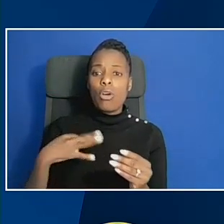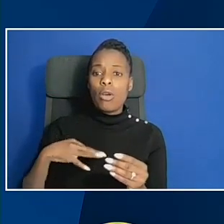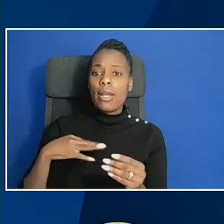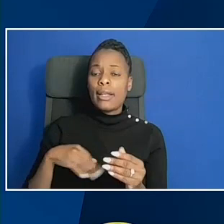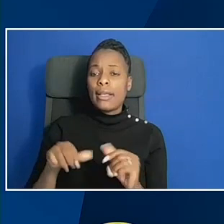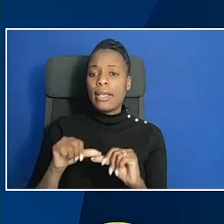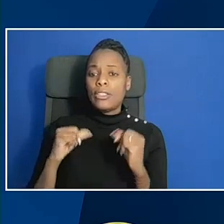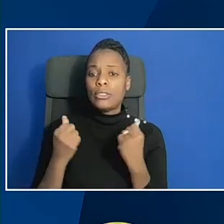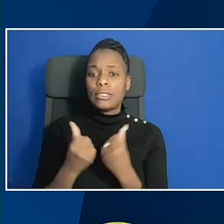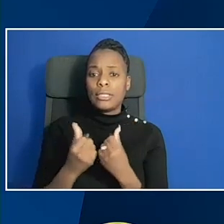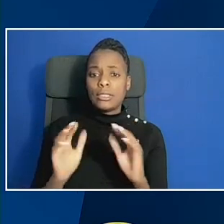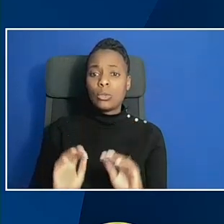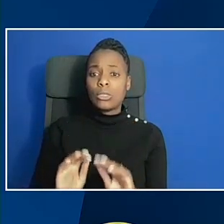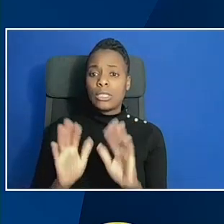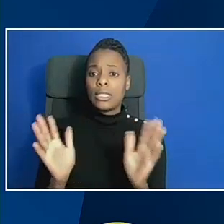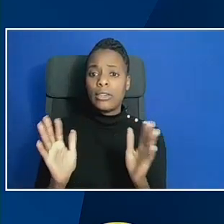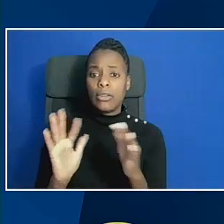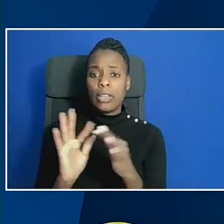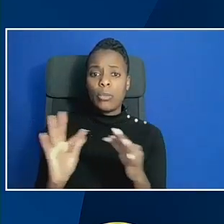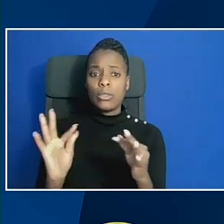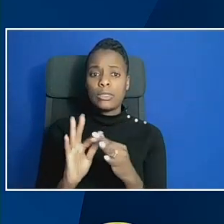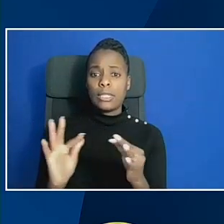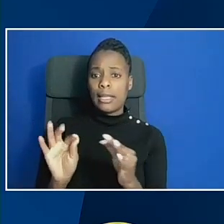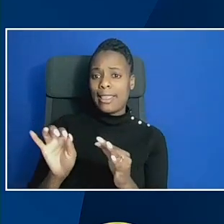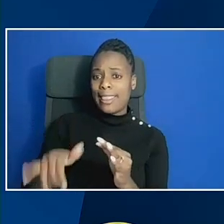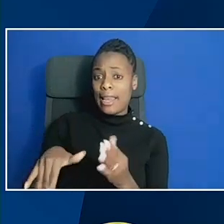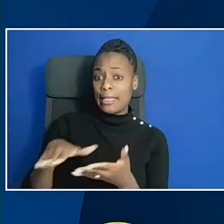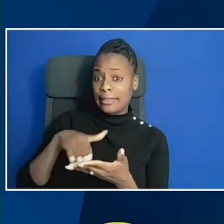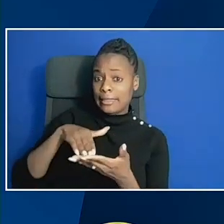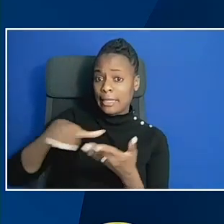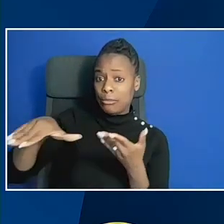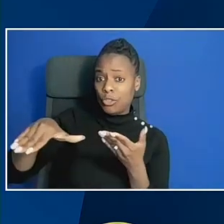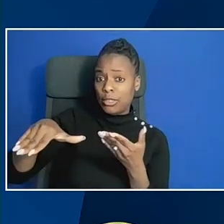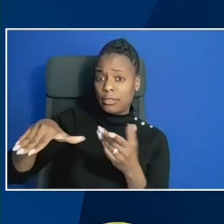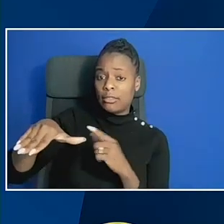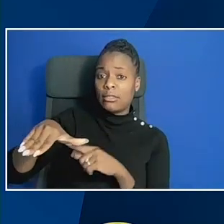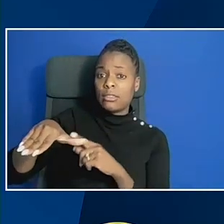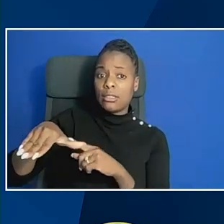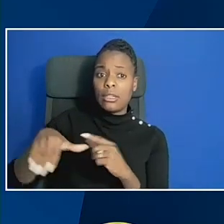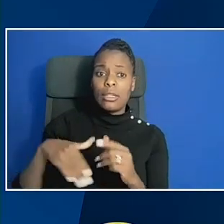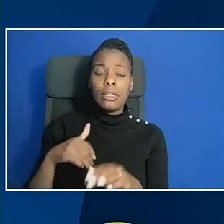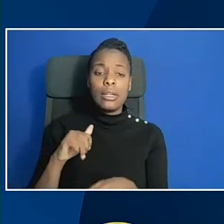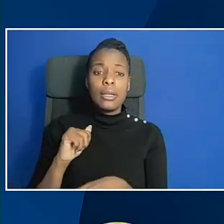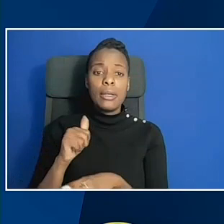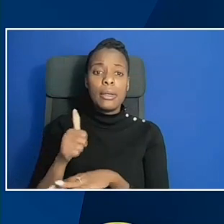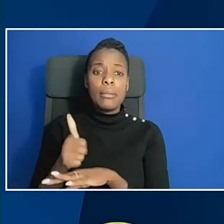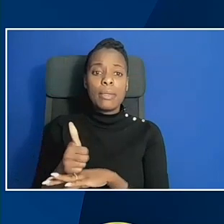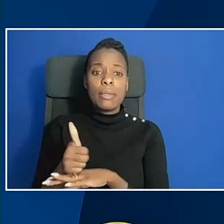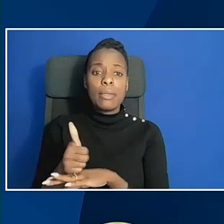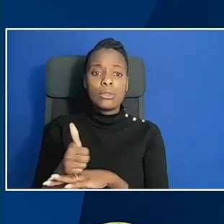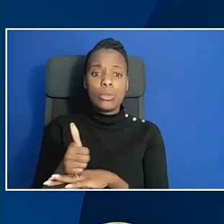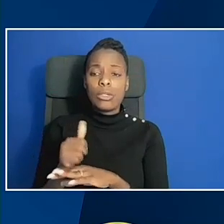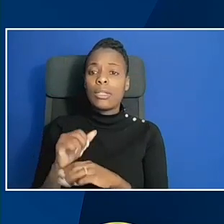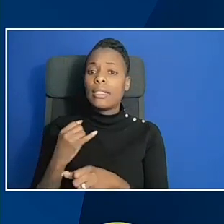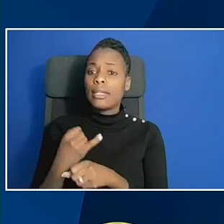there that we're saying that, you know, that exemption exempts it based on the institution's accreditation by one or more